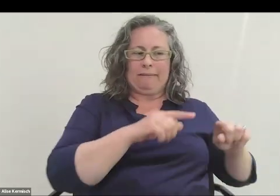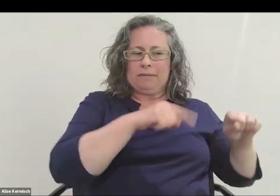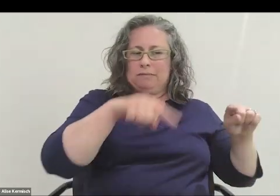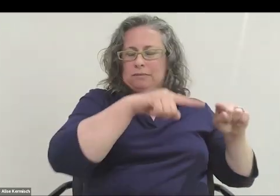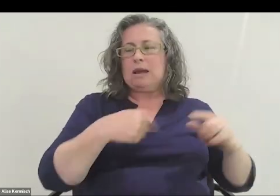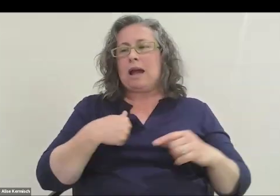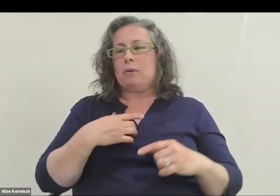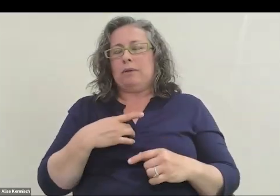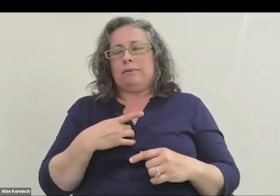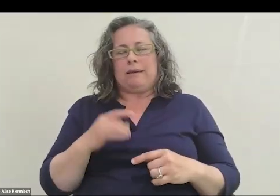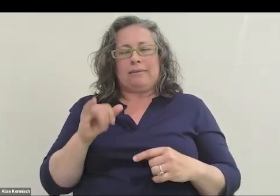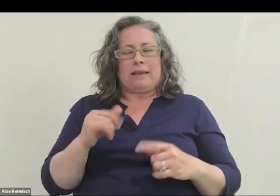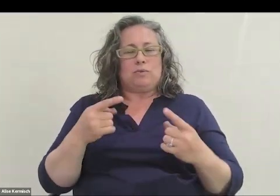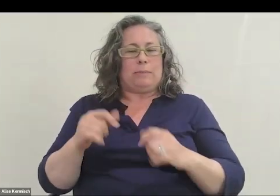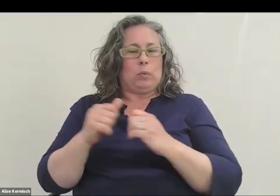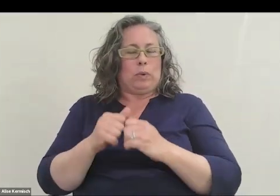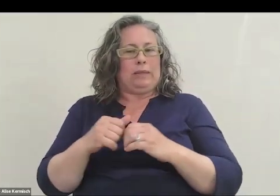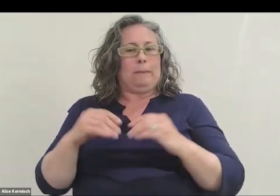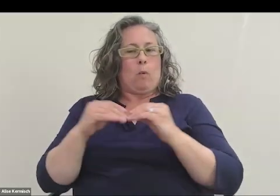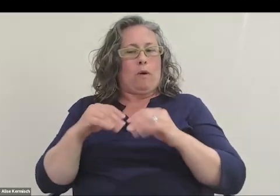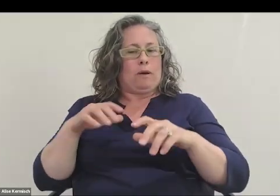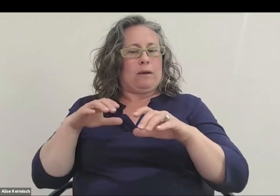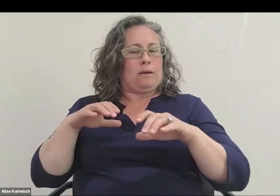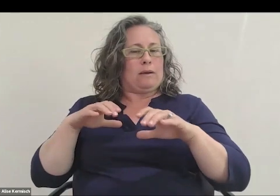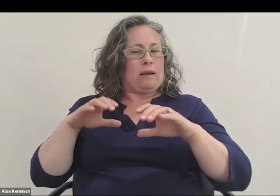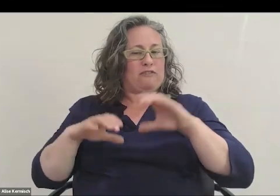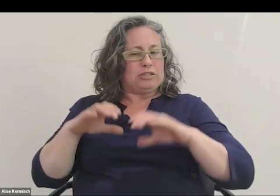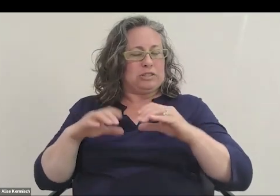more around walking as well, personally as an amputee.